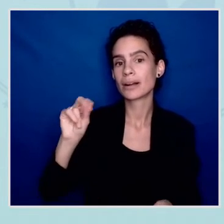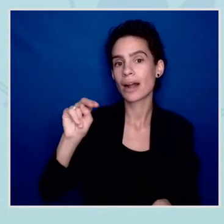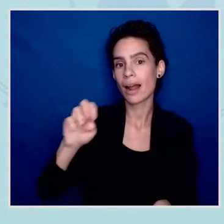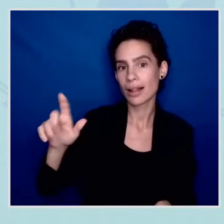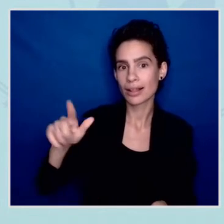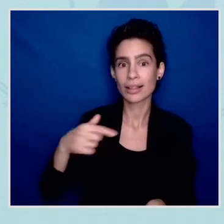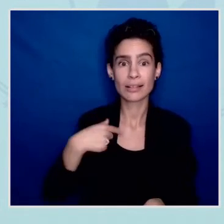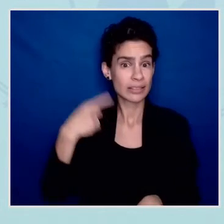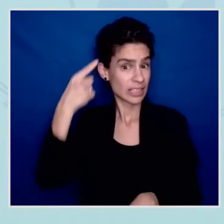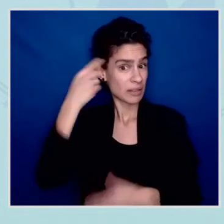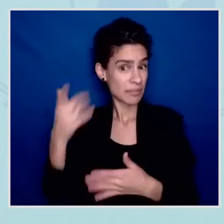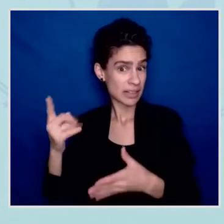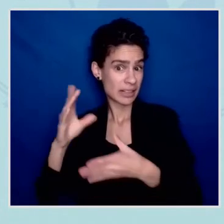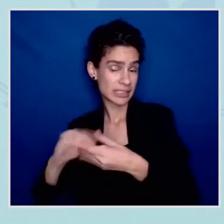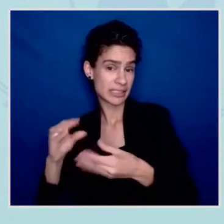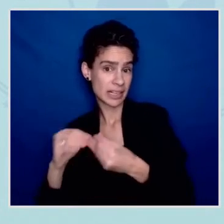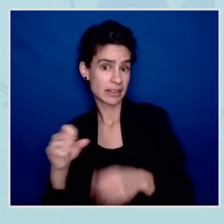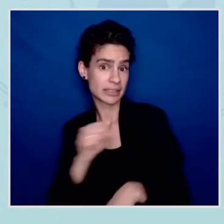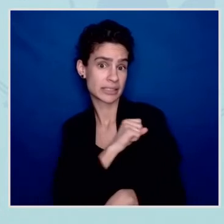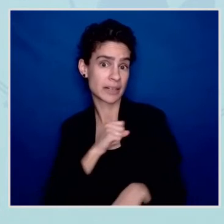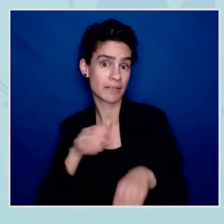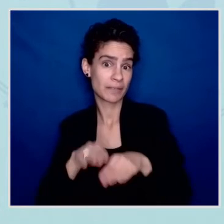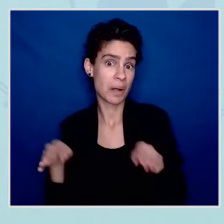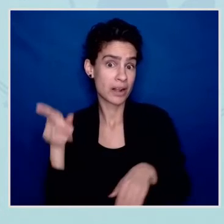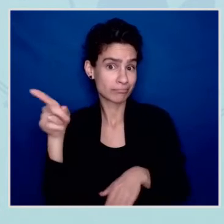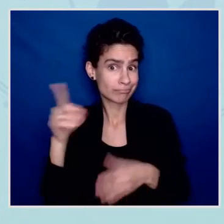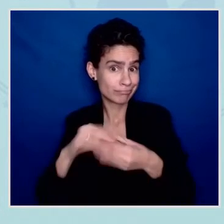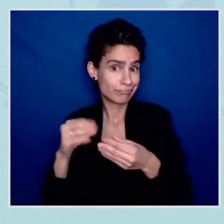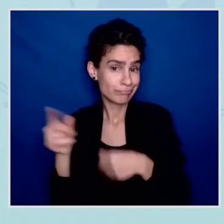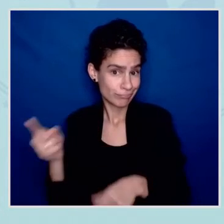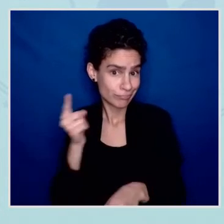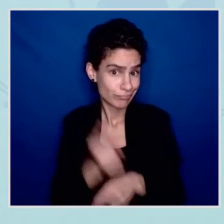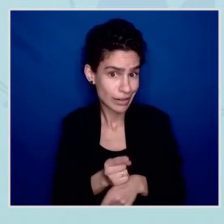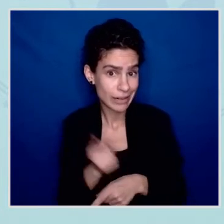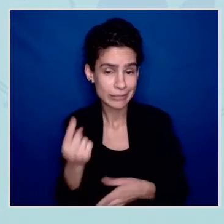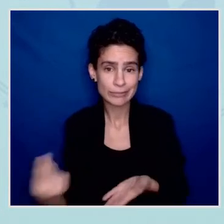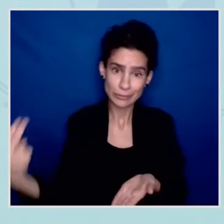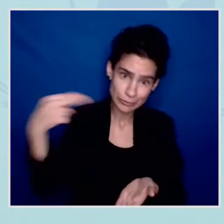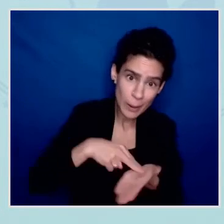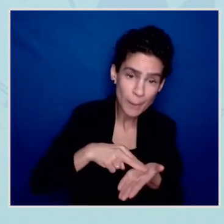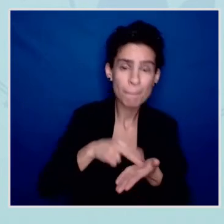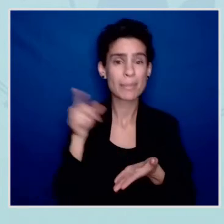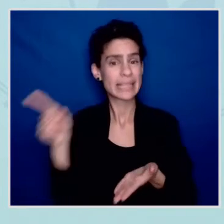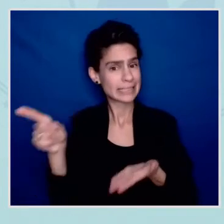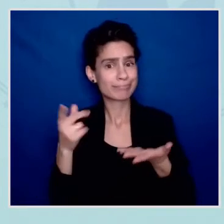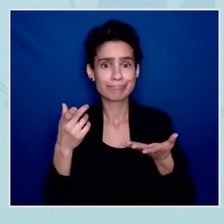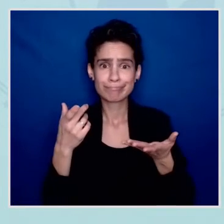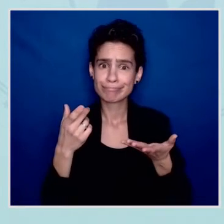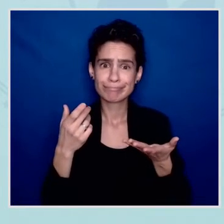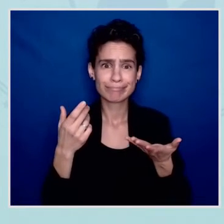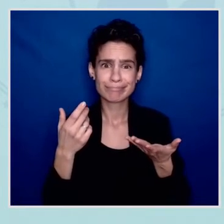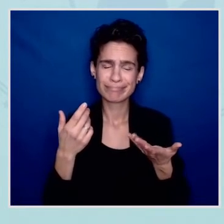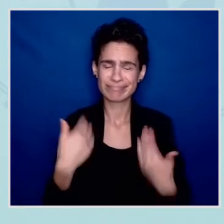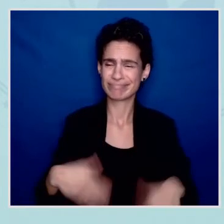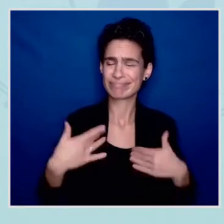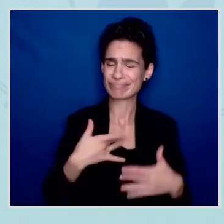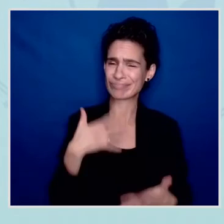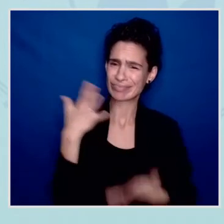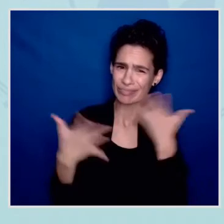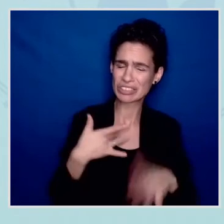HAVE WORKED VERY WITH AND